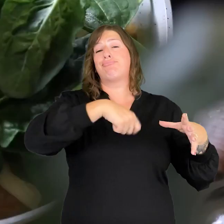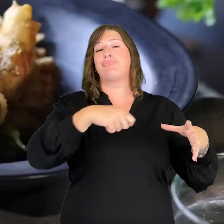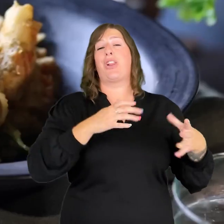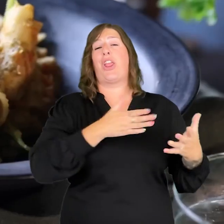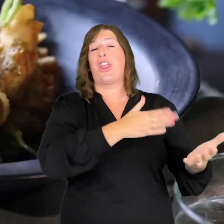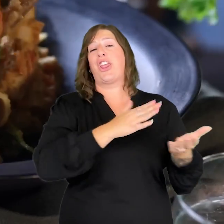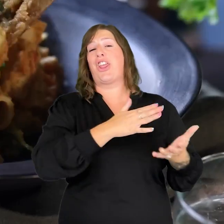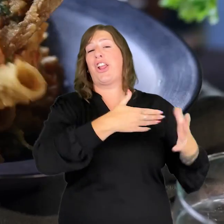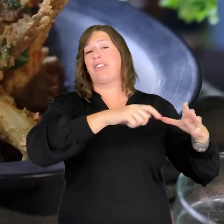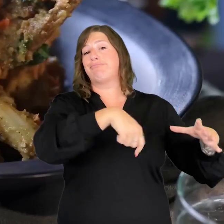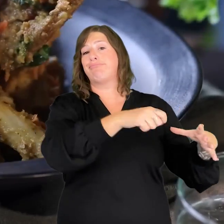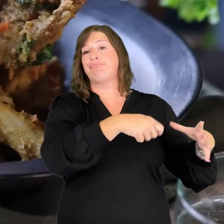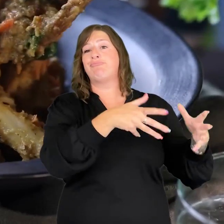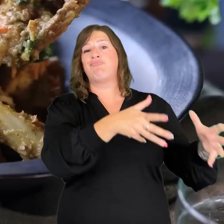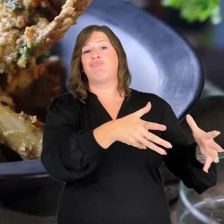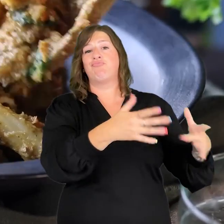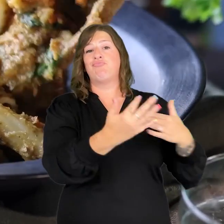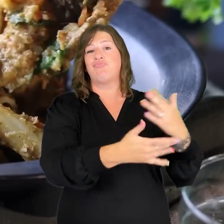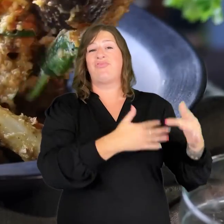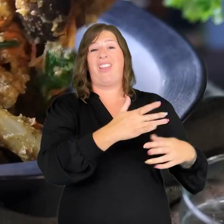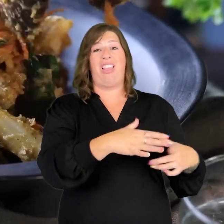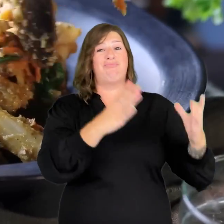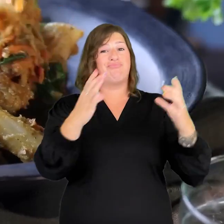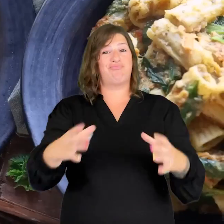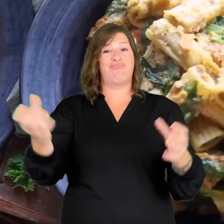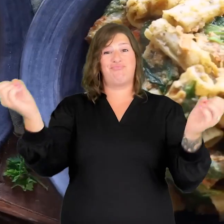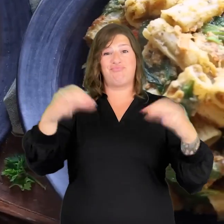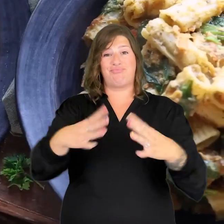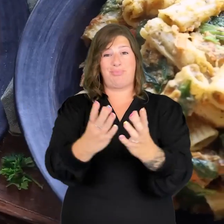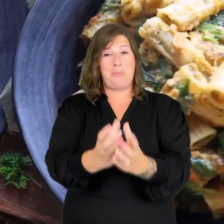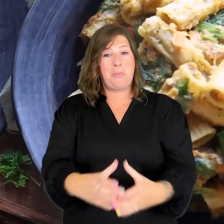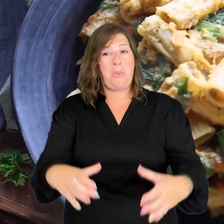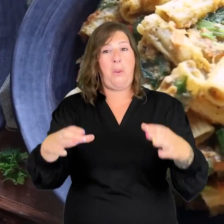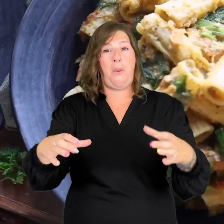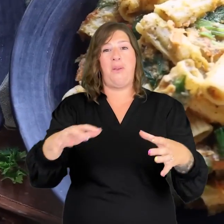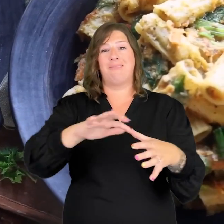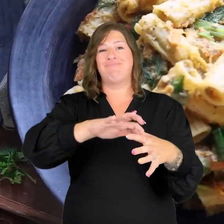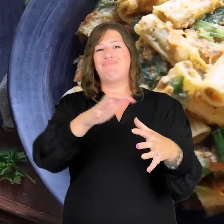When everything is heated up again, we're just going to dish it out and that's all there is to it. And you can also enjoy it